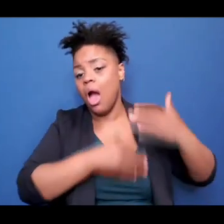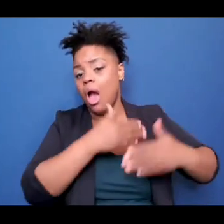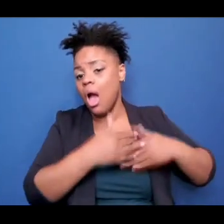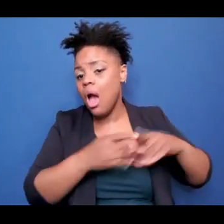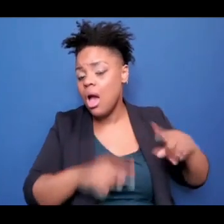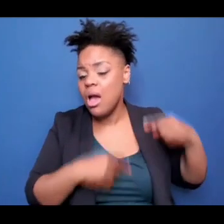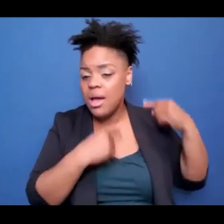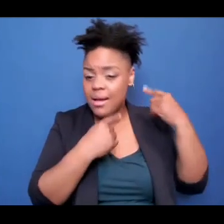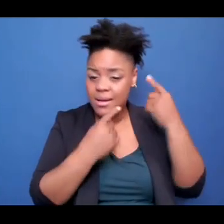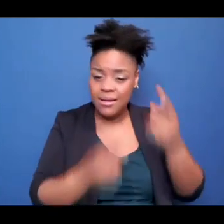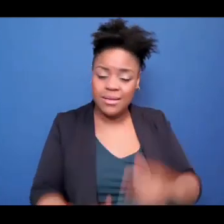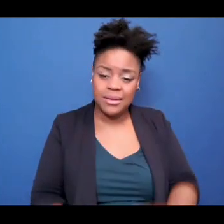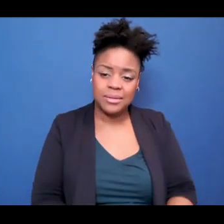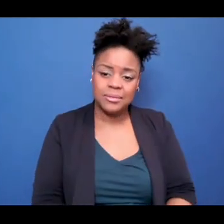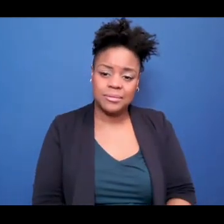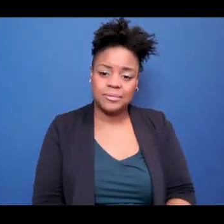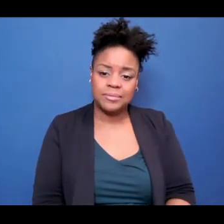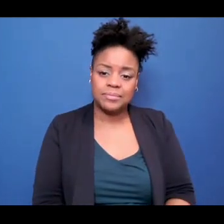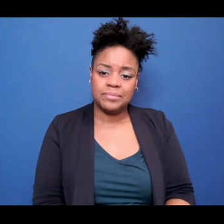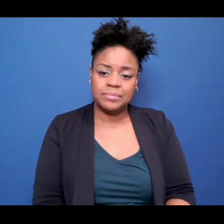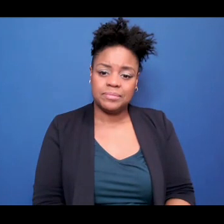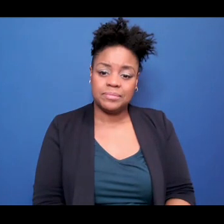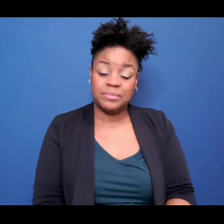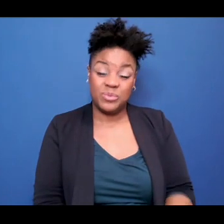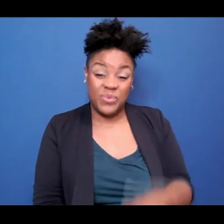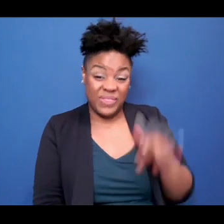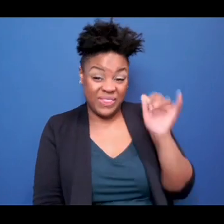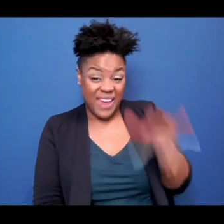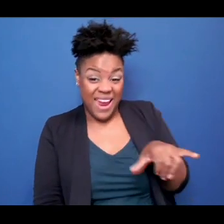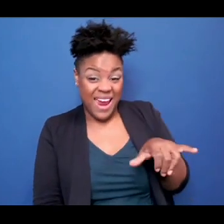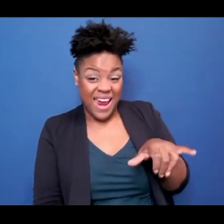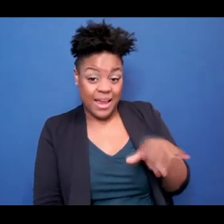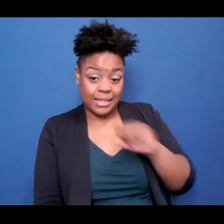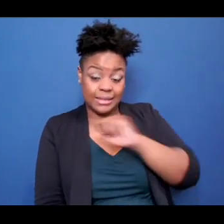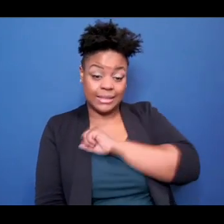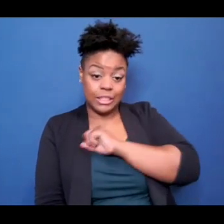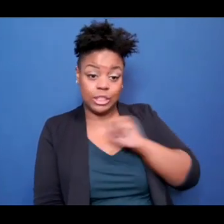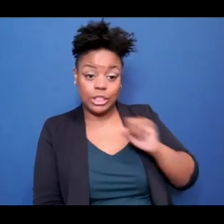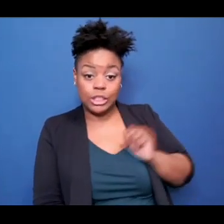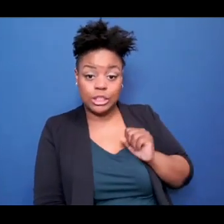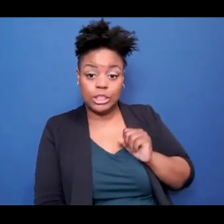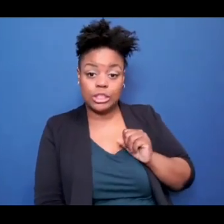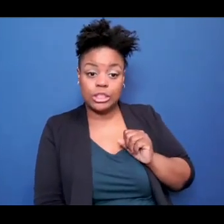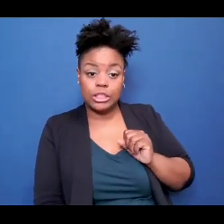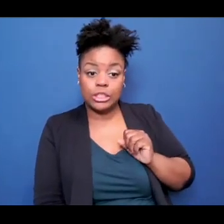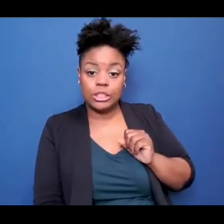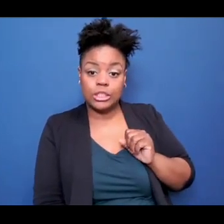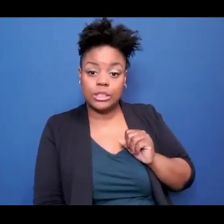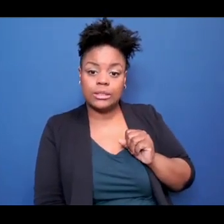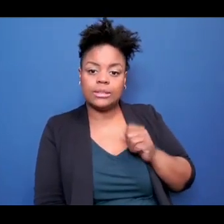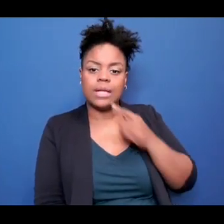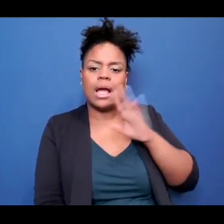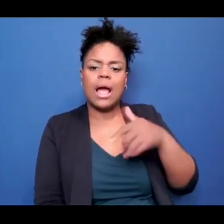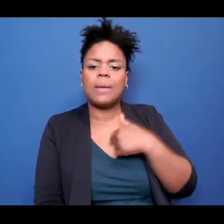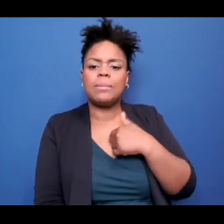NEXT SLIDE. SO THE SENATOR, THE STATE SENATOR GAVE WHAT HE CALLED AN